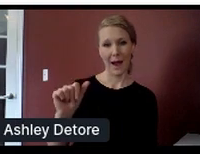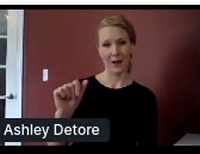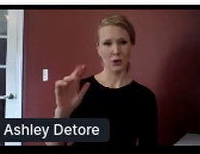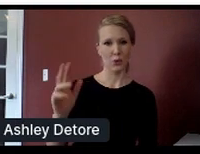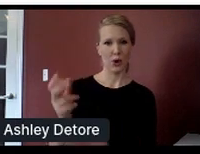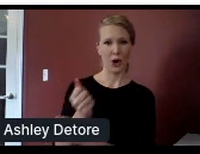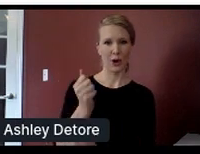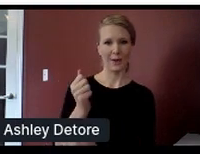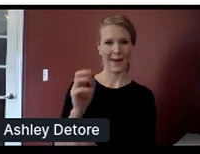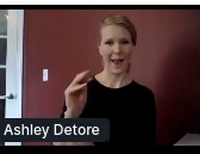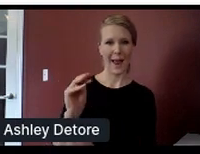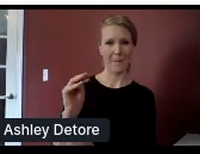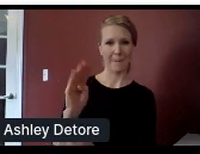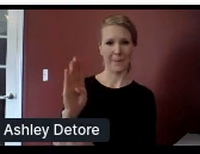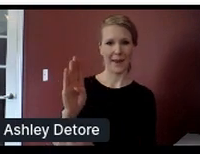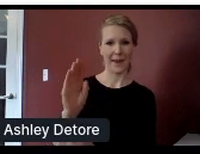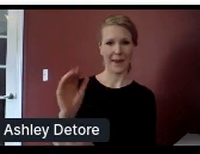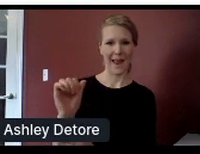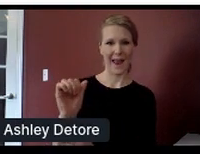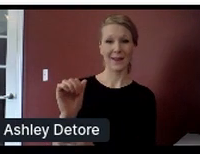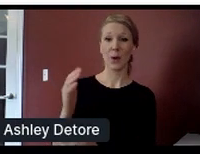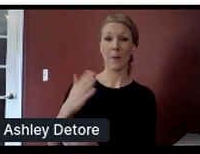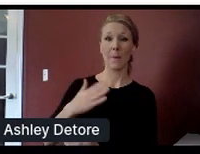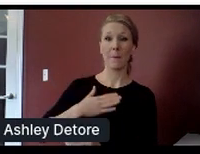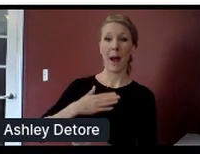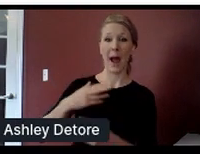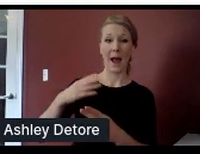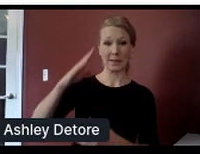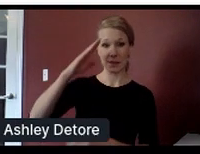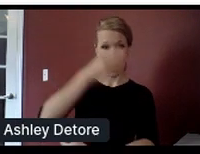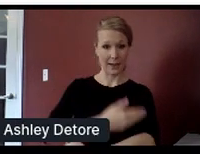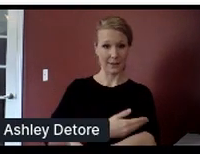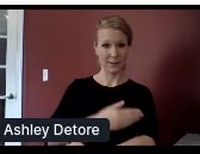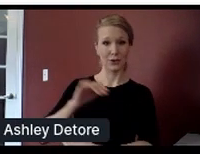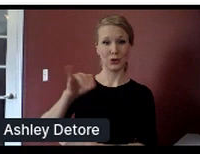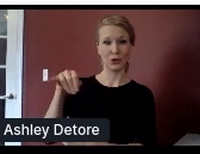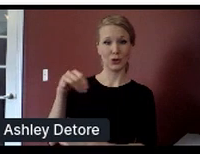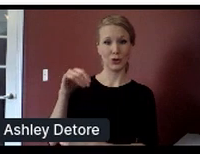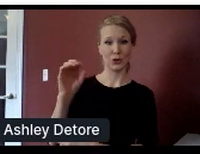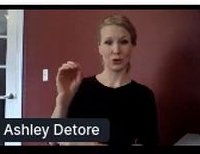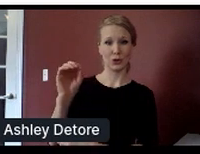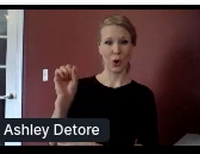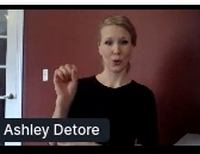My son Josiah is next to Hezi. He currently attends WSU in Vancouver.